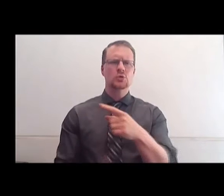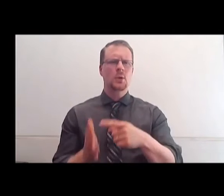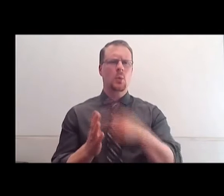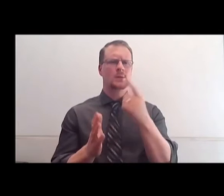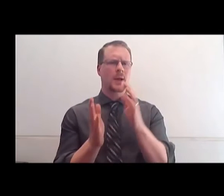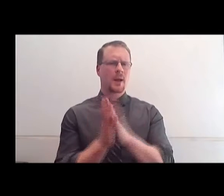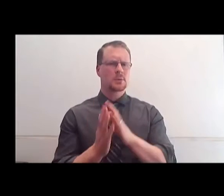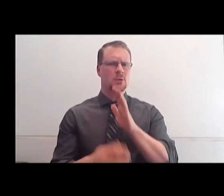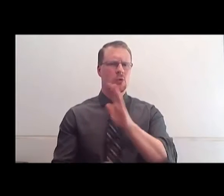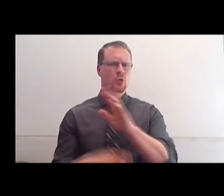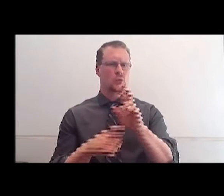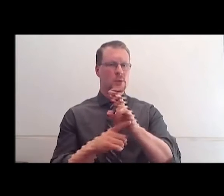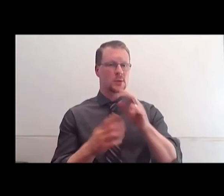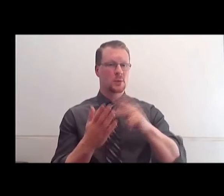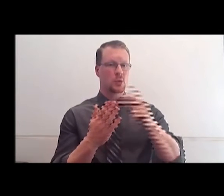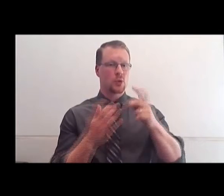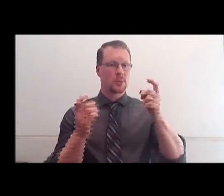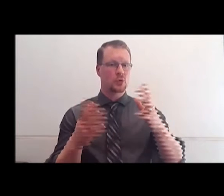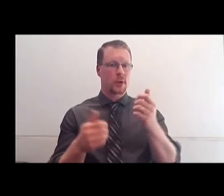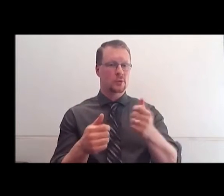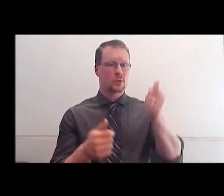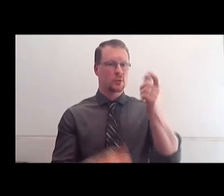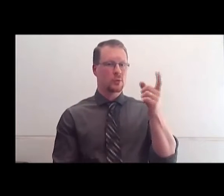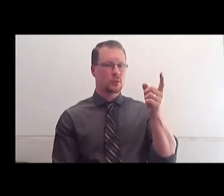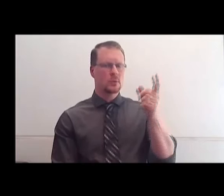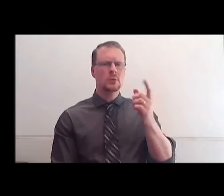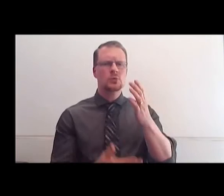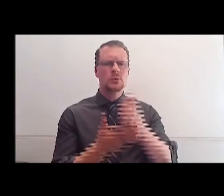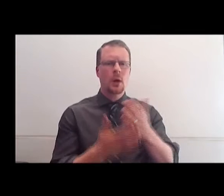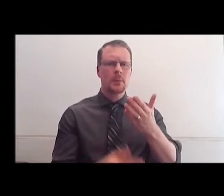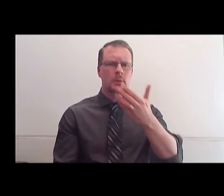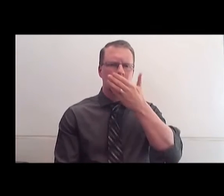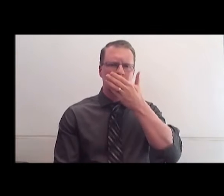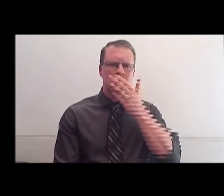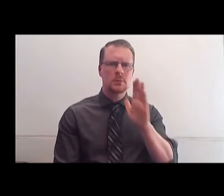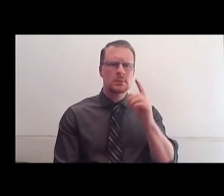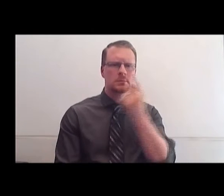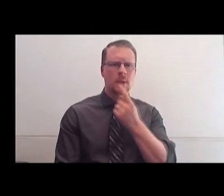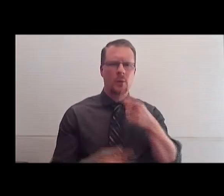and during their programming they were once asked during the residency by their program director